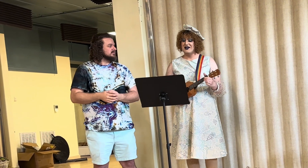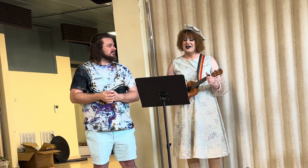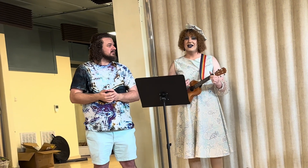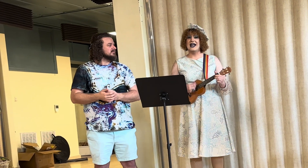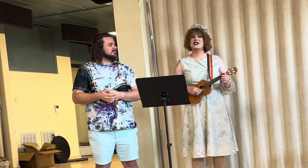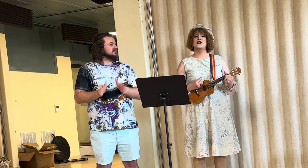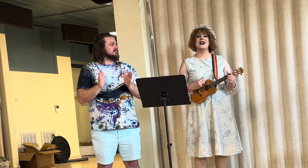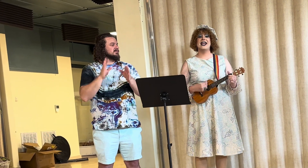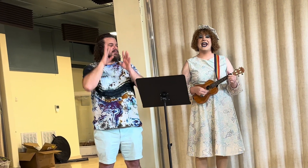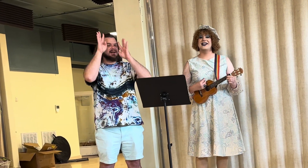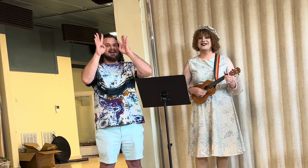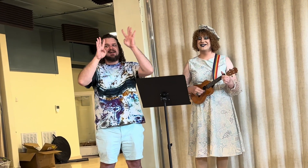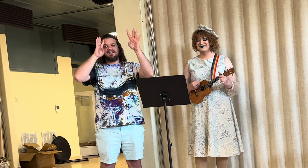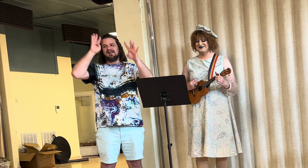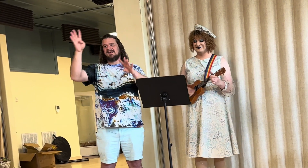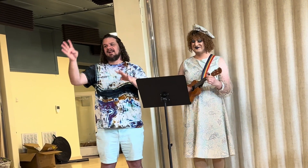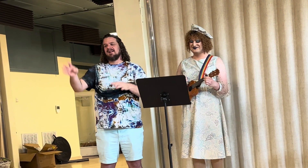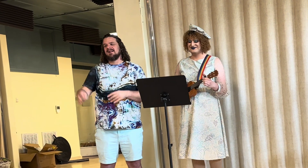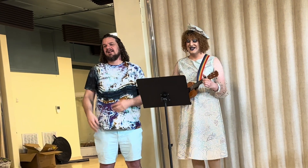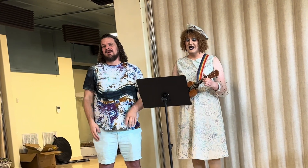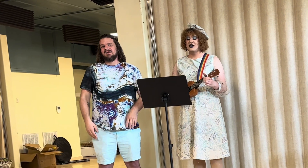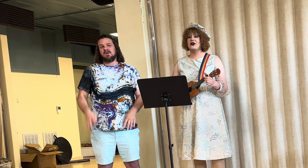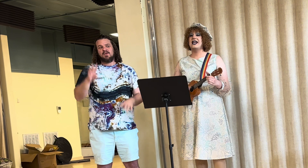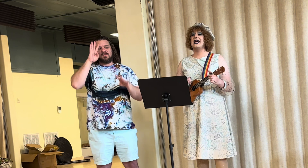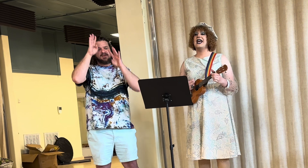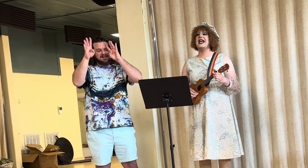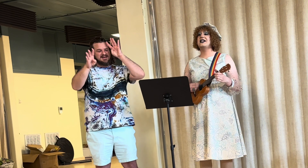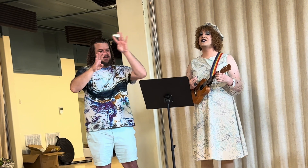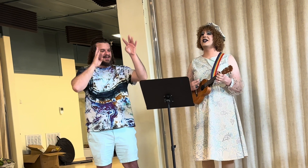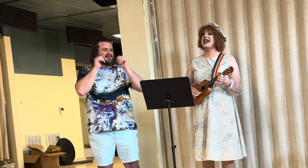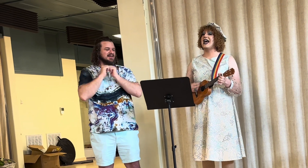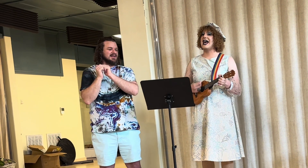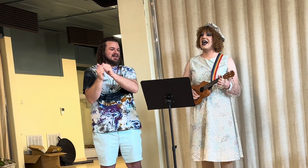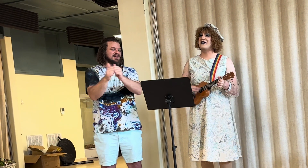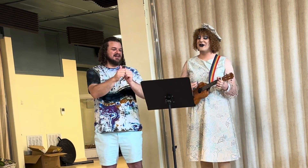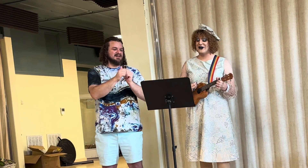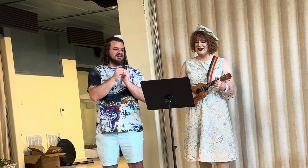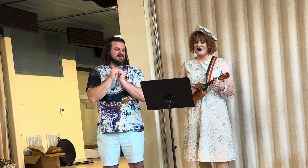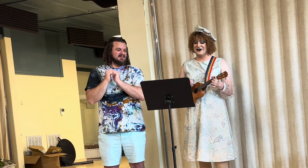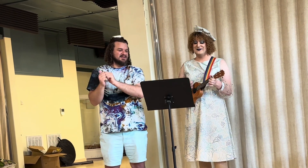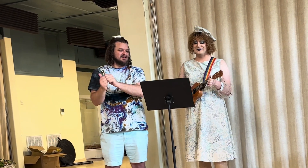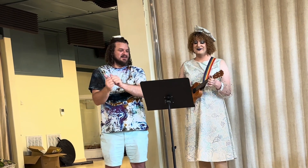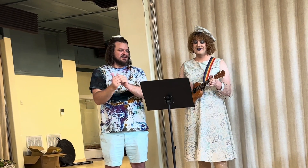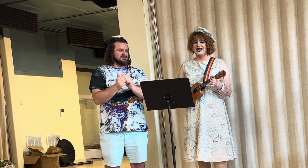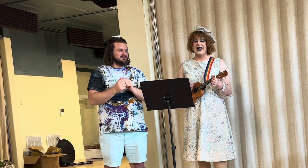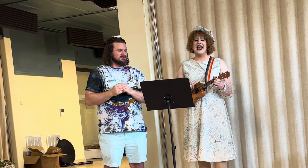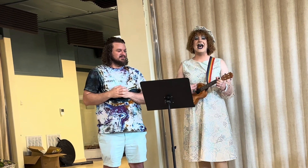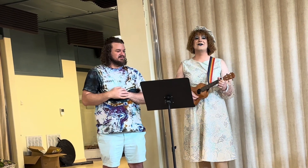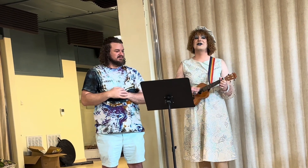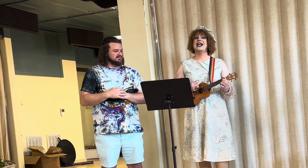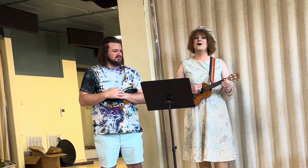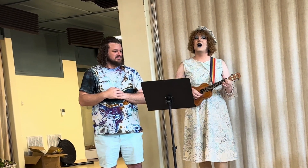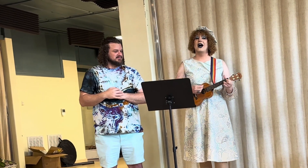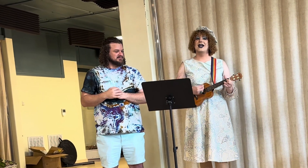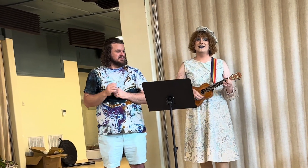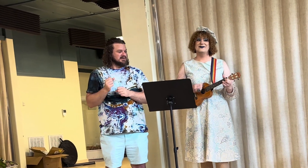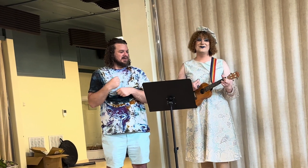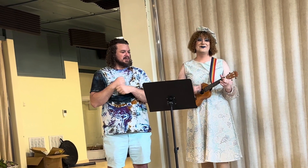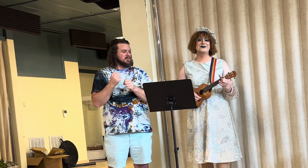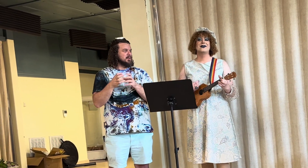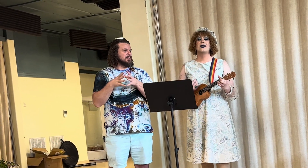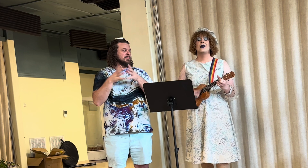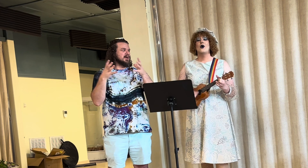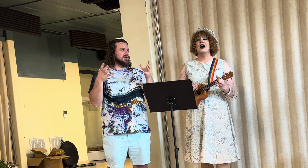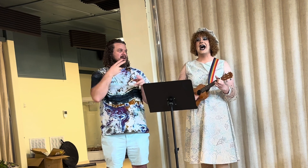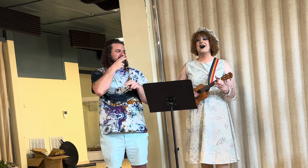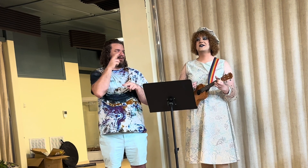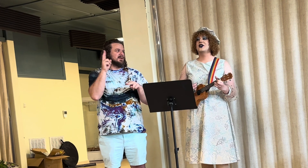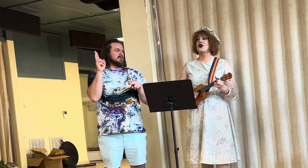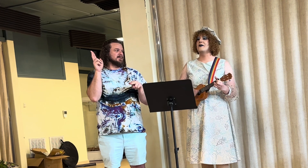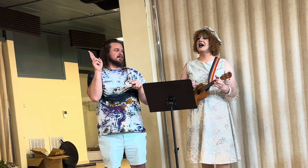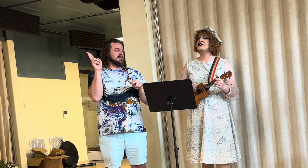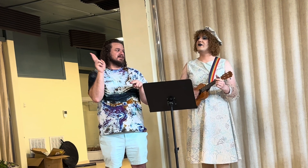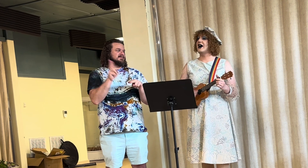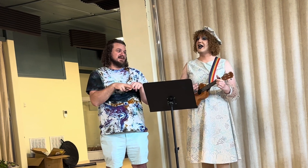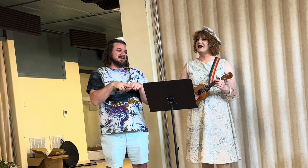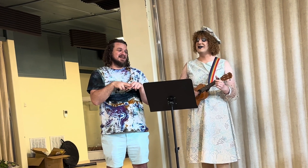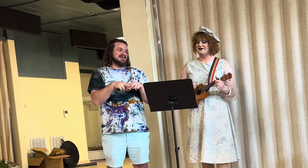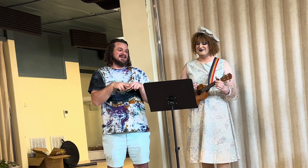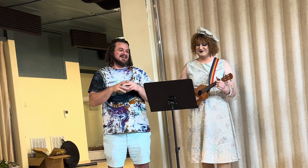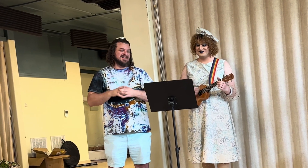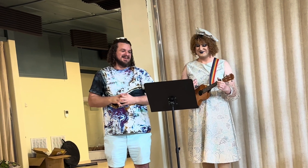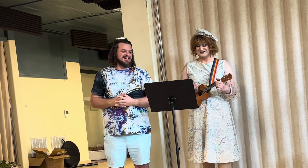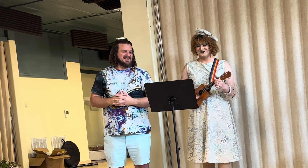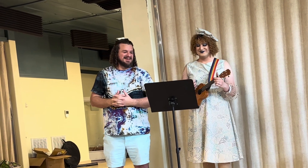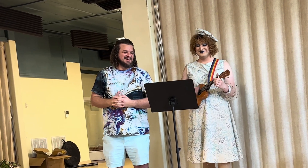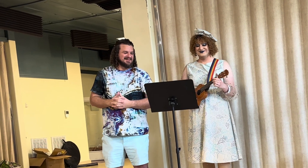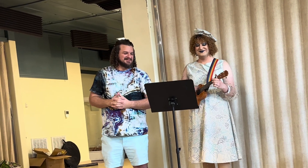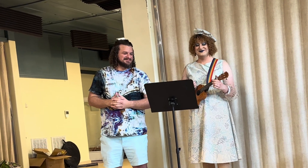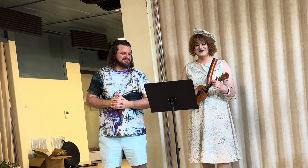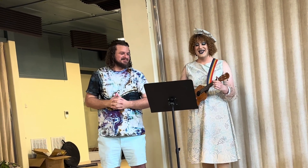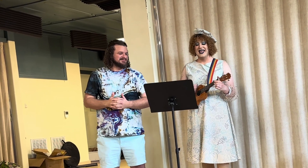Let's create, create together. Everyone, we'll have so much fun.